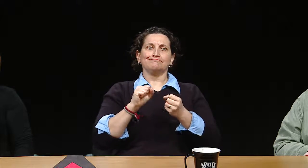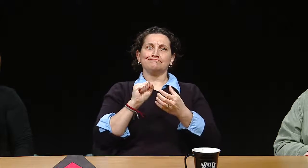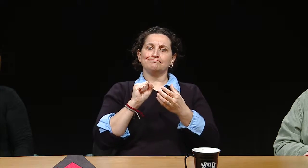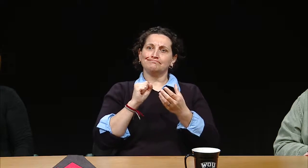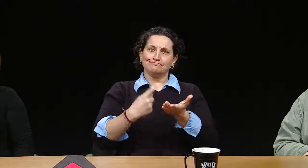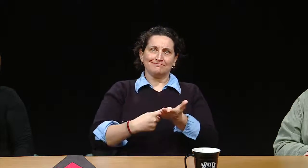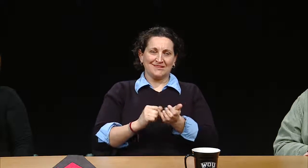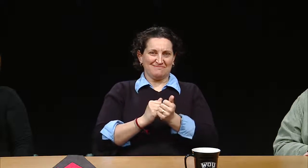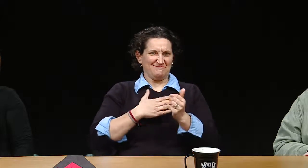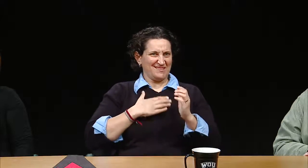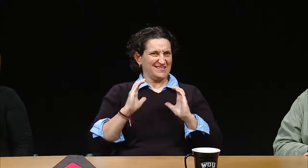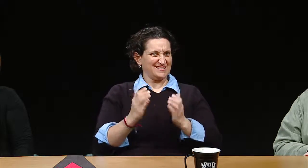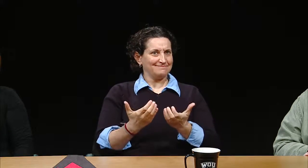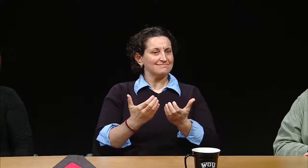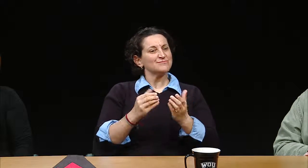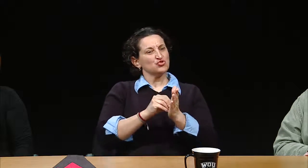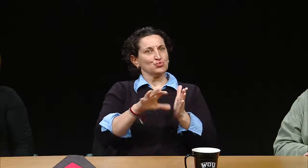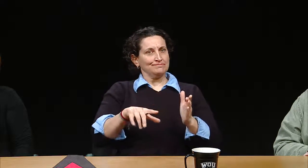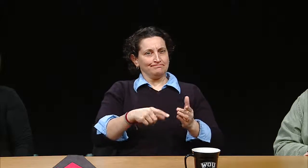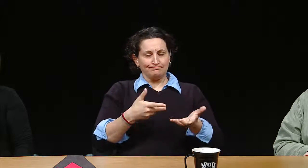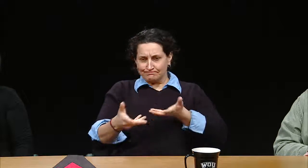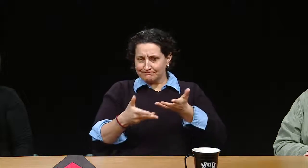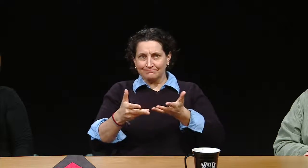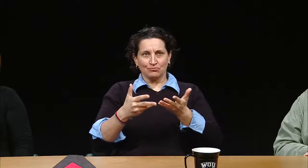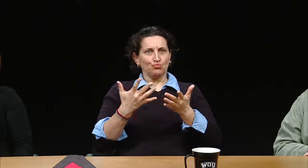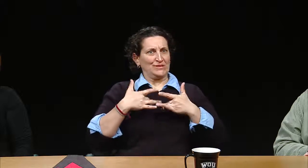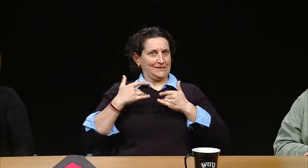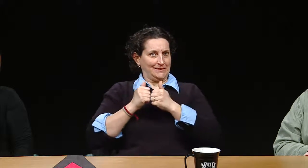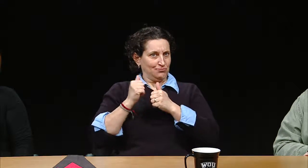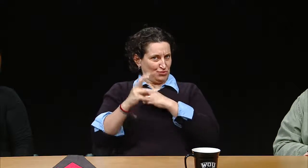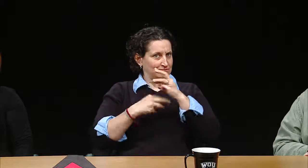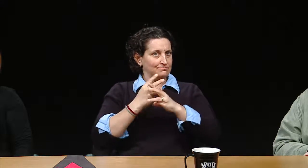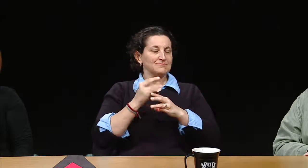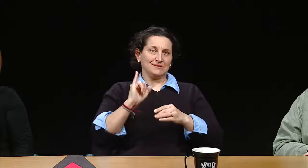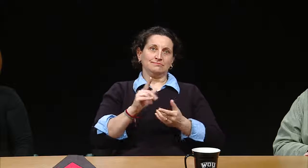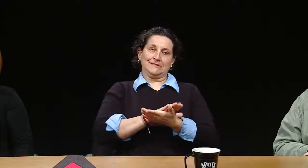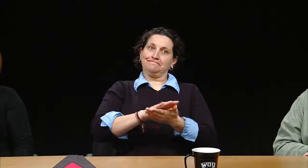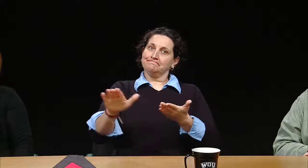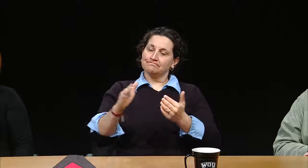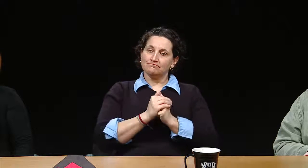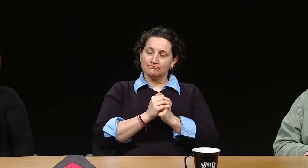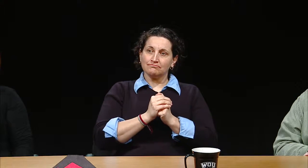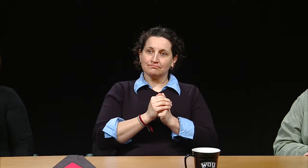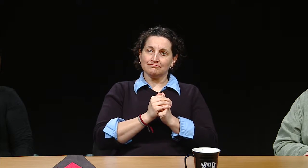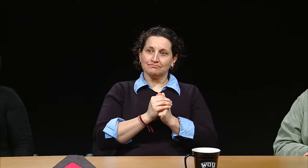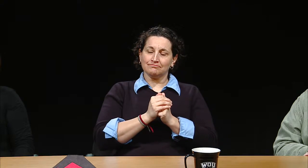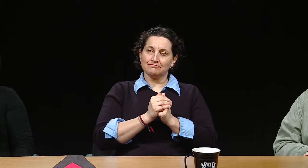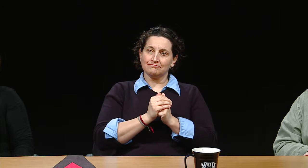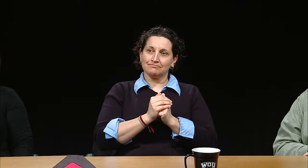the language, the -- even the topic. It's a video lecture, so it's a professor giving a lecture,